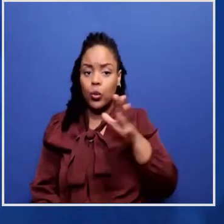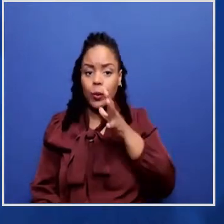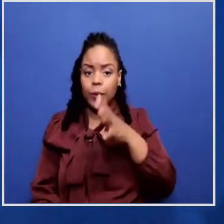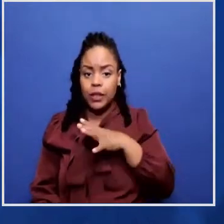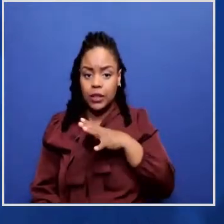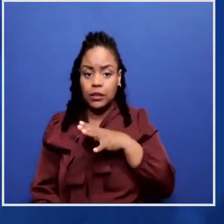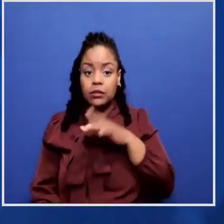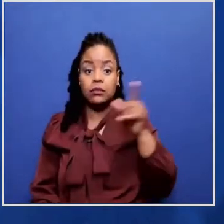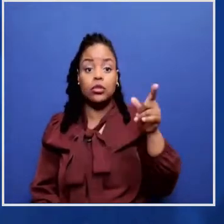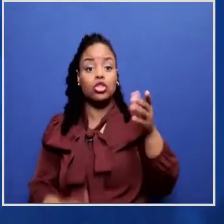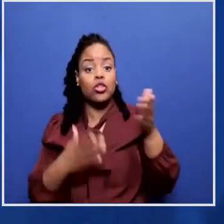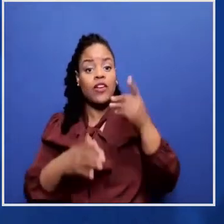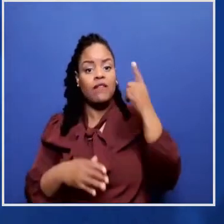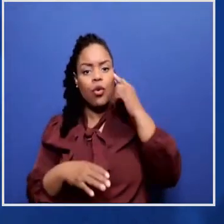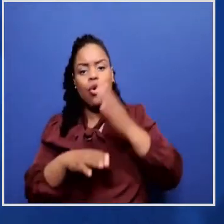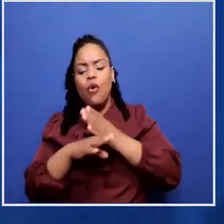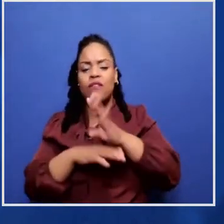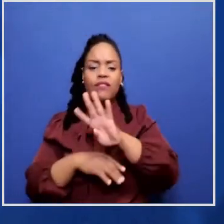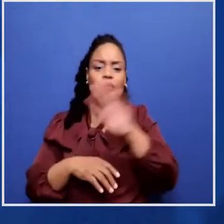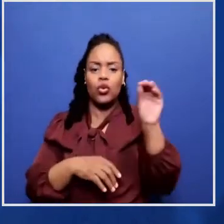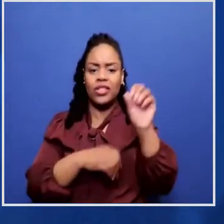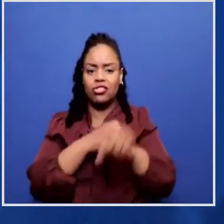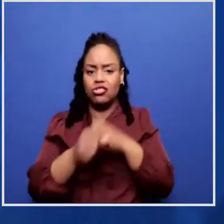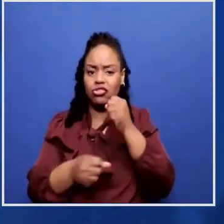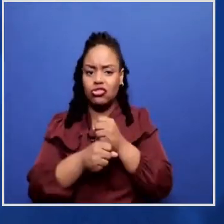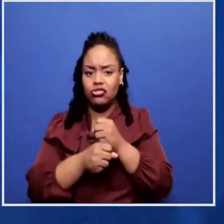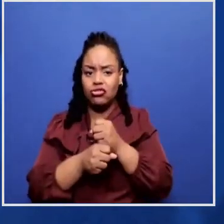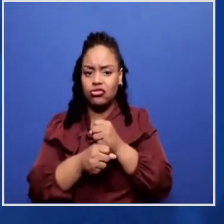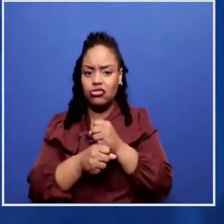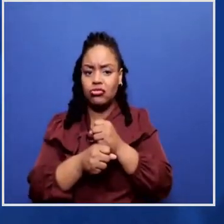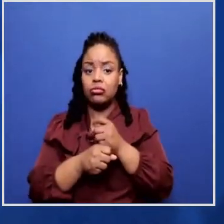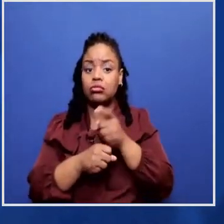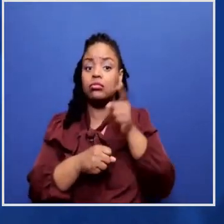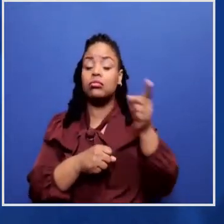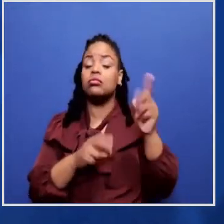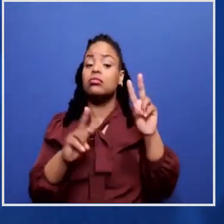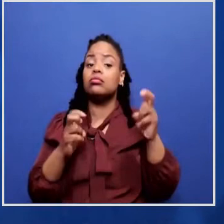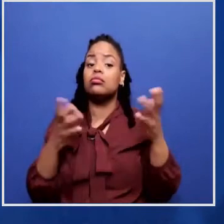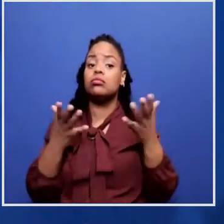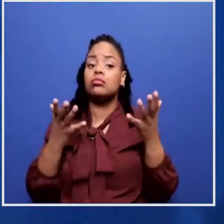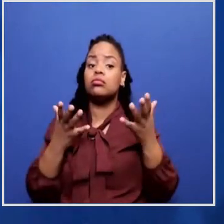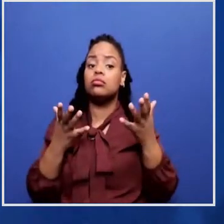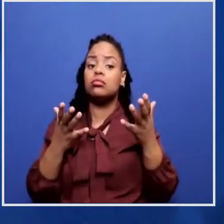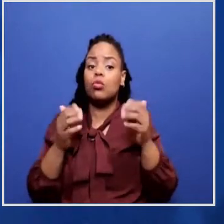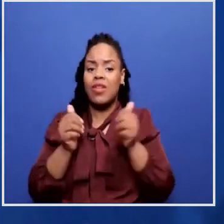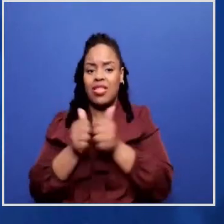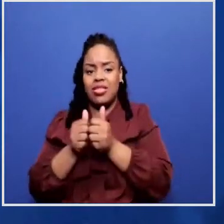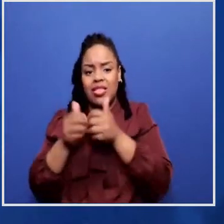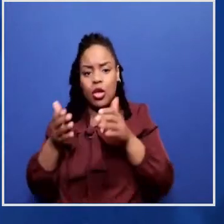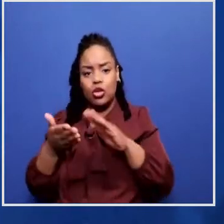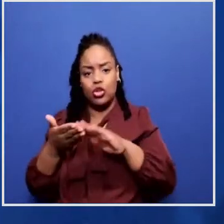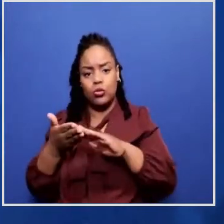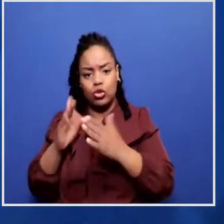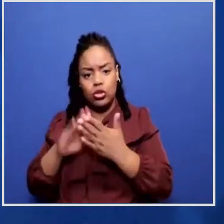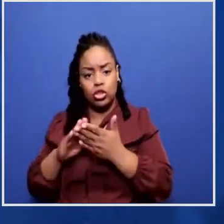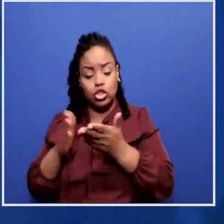NATIONAL COUNCIL OF NEGRO WOMEN, FOR THOSE 48 YEARS, SHE